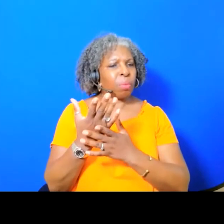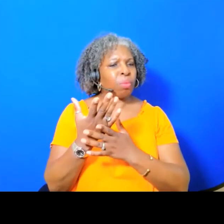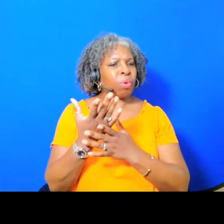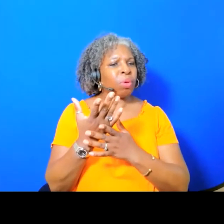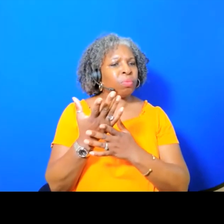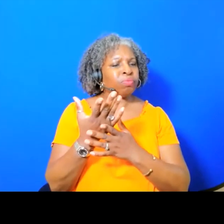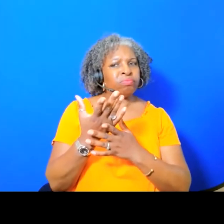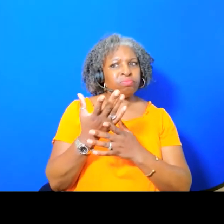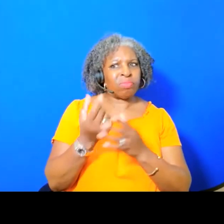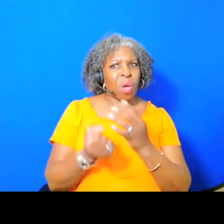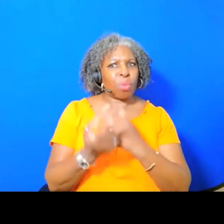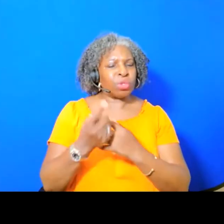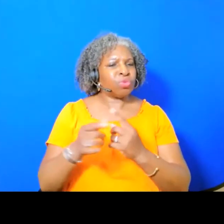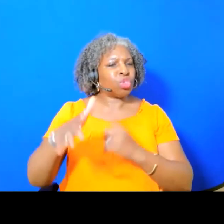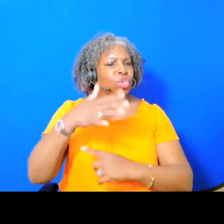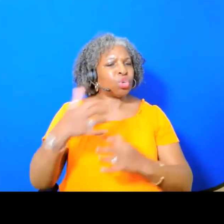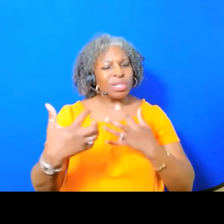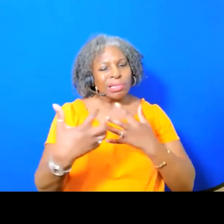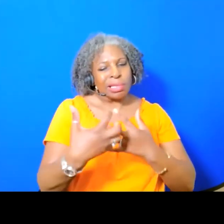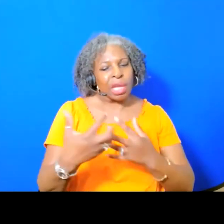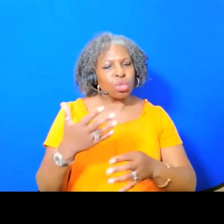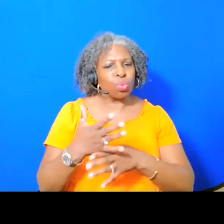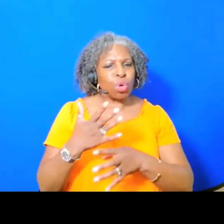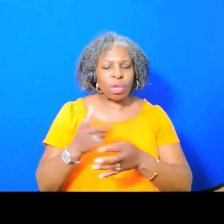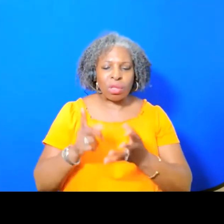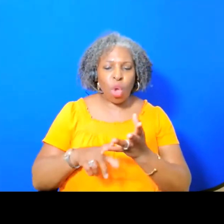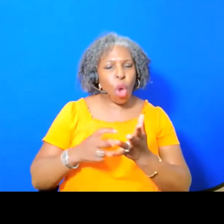particularly in the urban development and regeneration programmes,